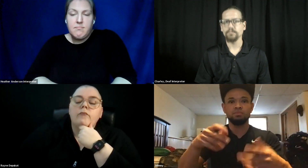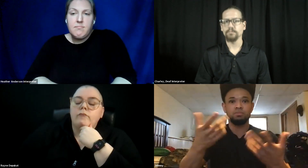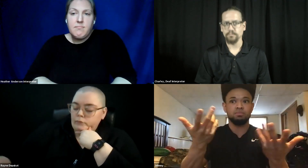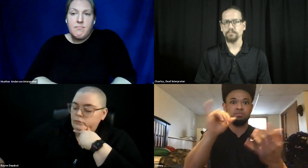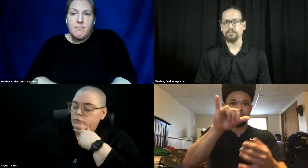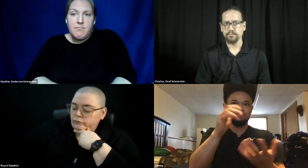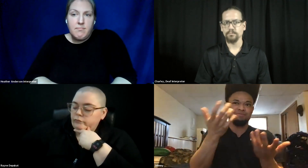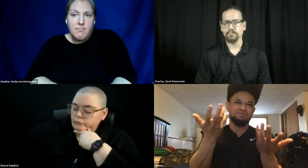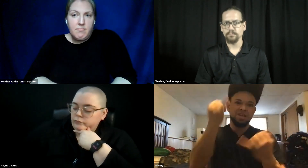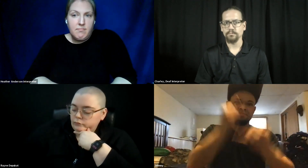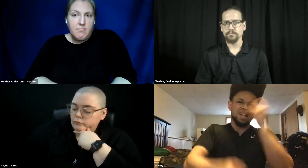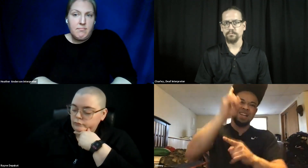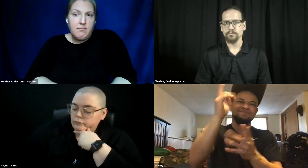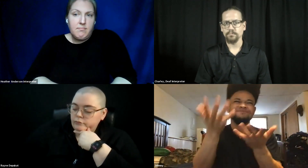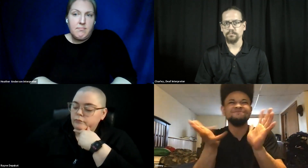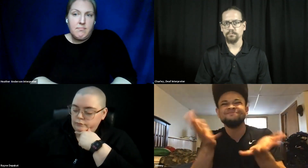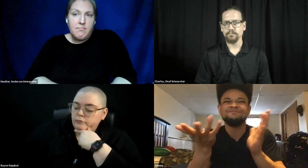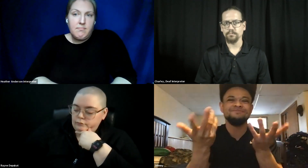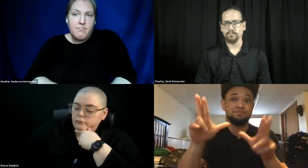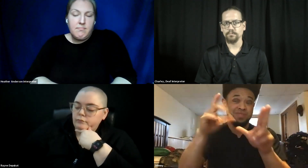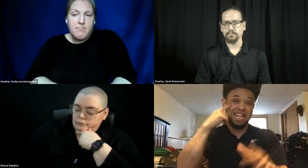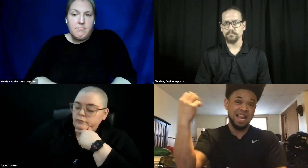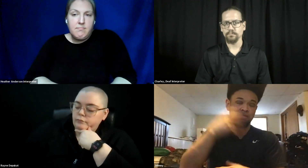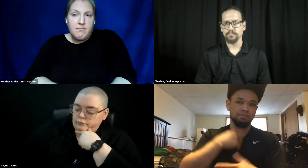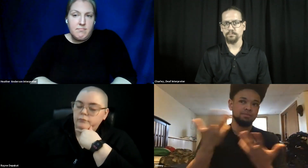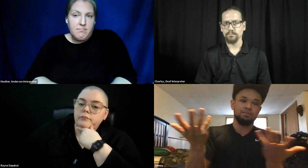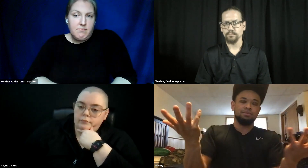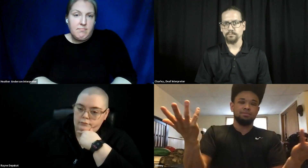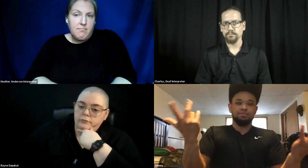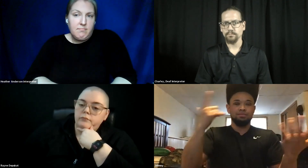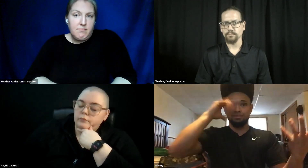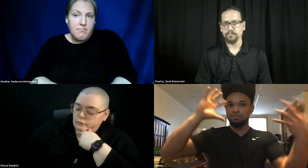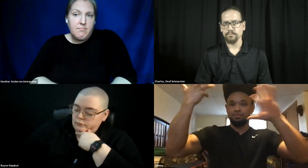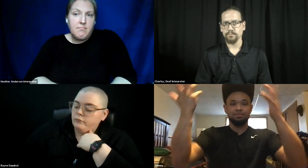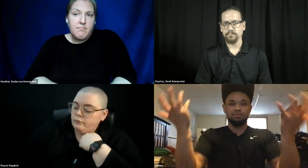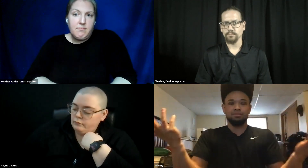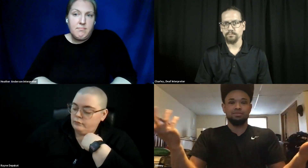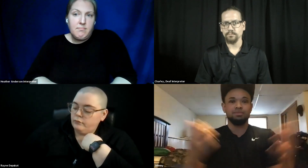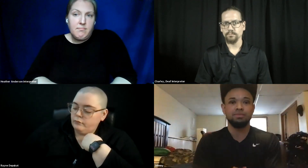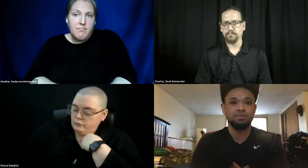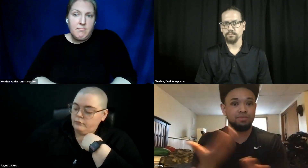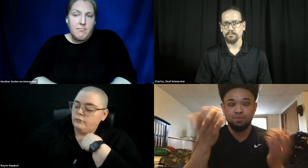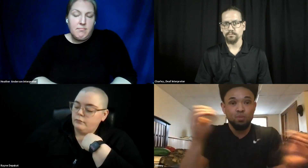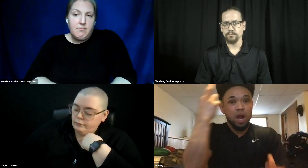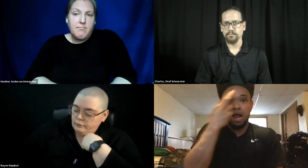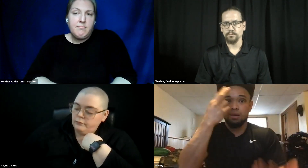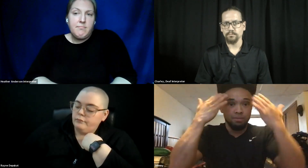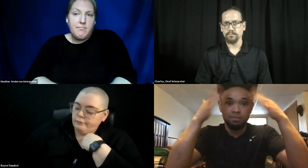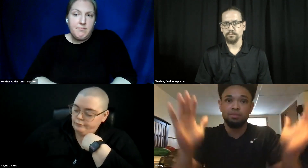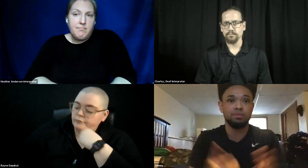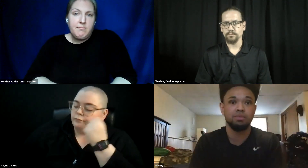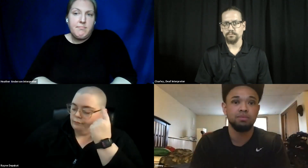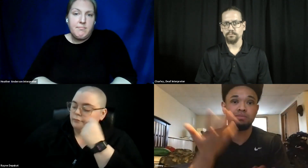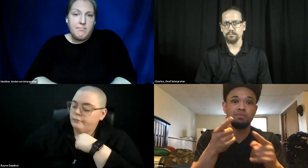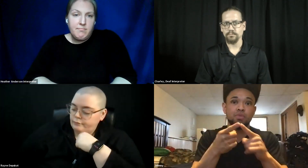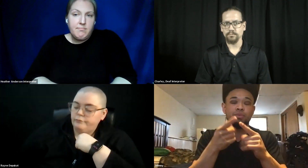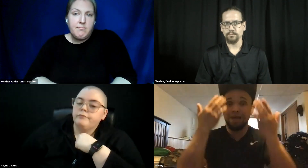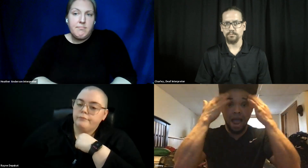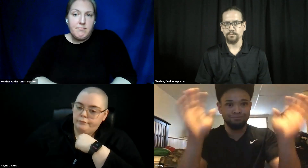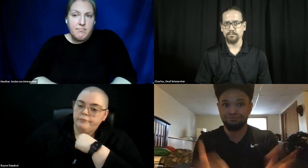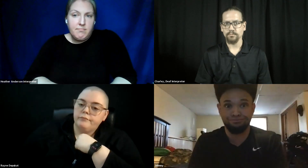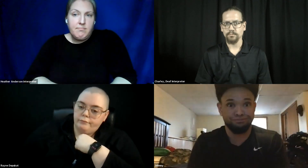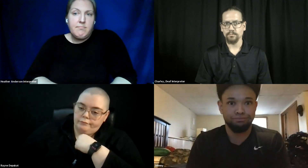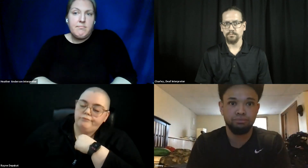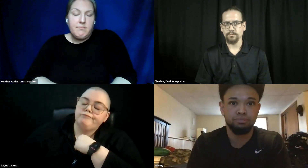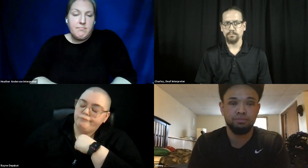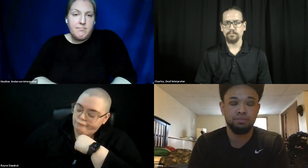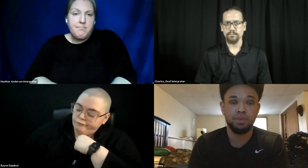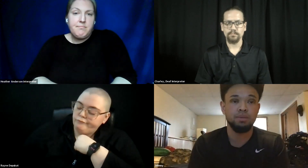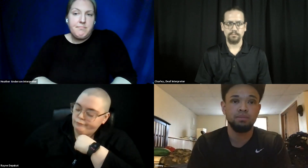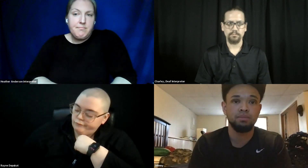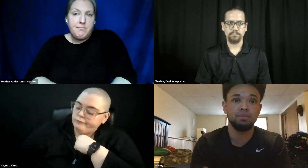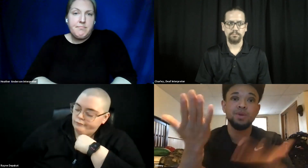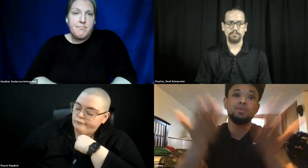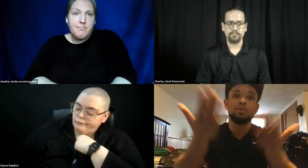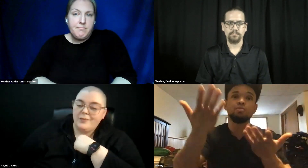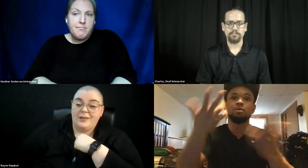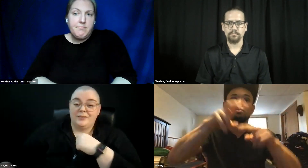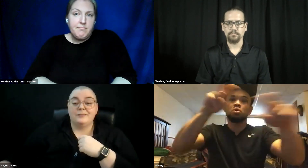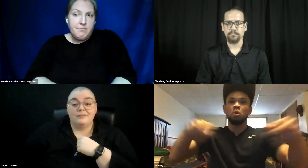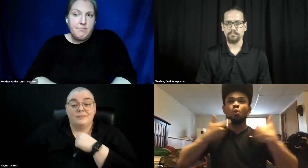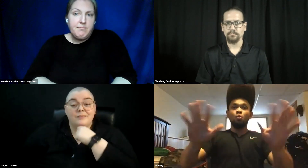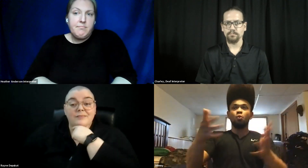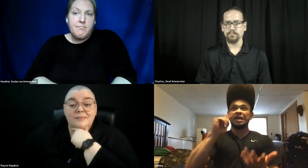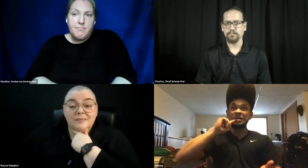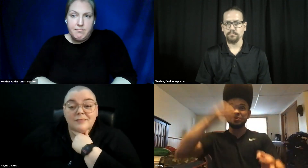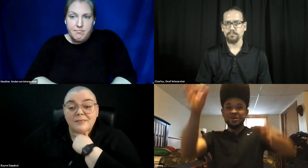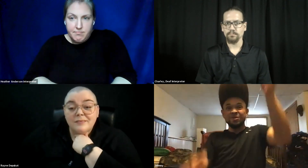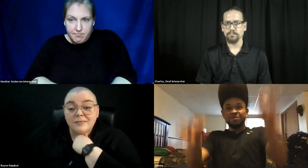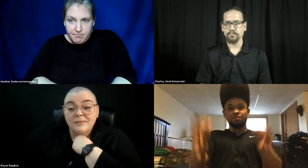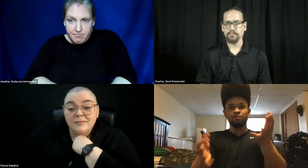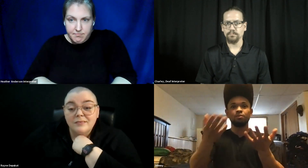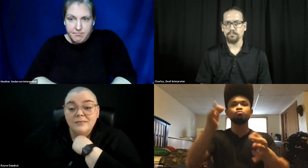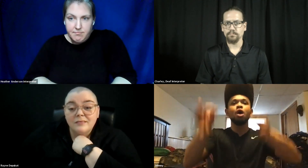shortly before May six, the commission contacted the union and said that the interpreters dropped out, and it was a very last minute and so it kind of threw off all the plans, there was no reason that was stated, so I don't know why.